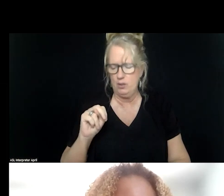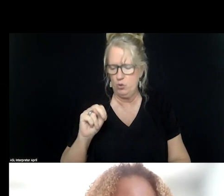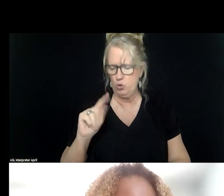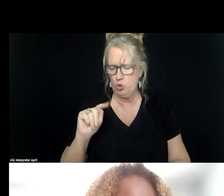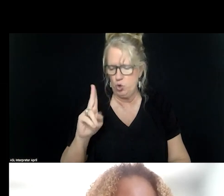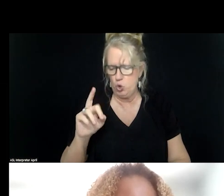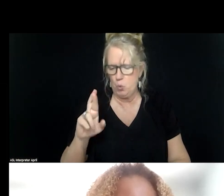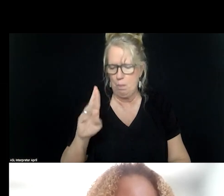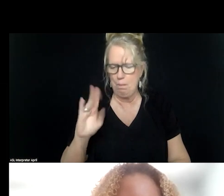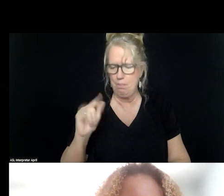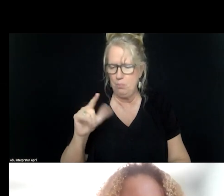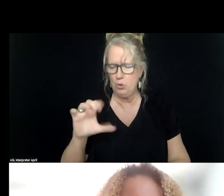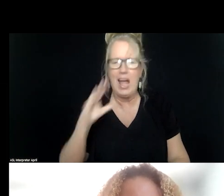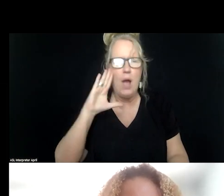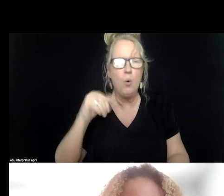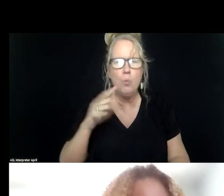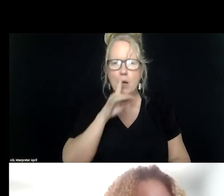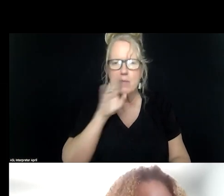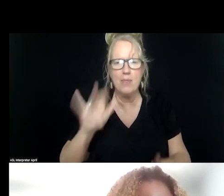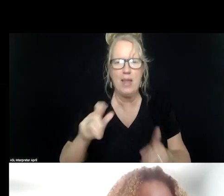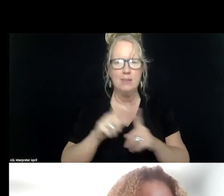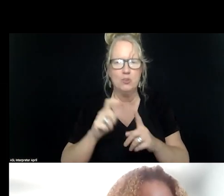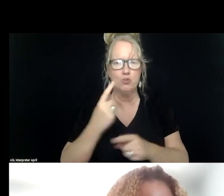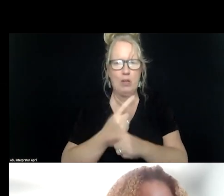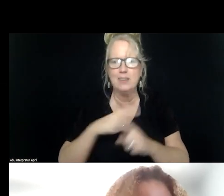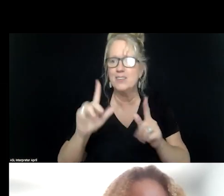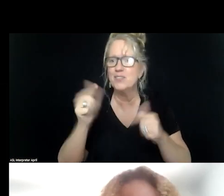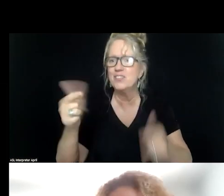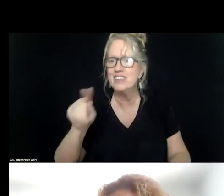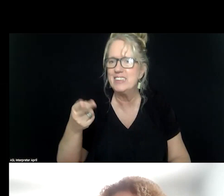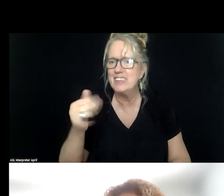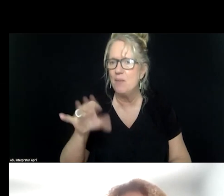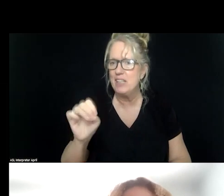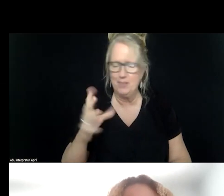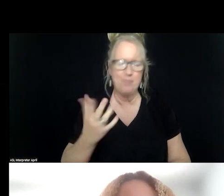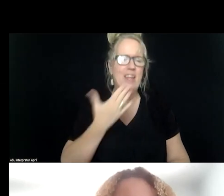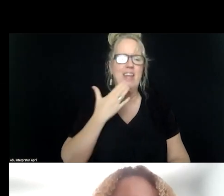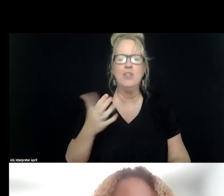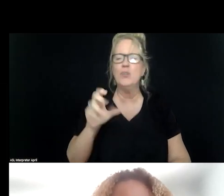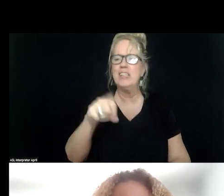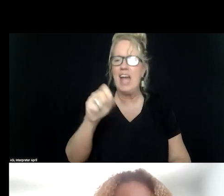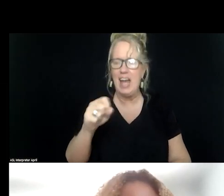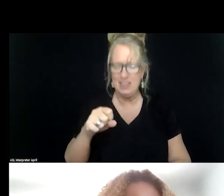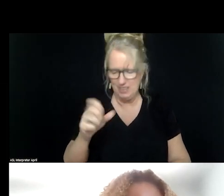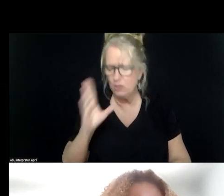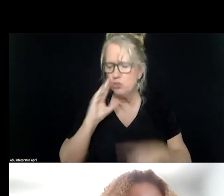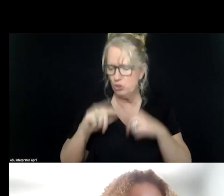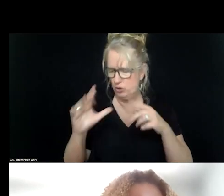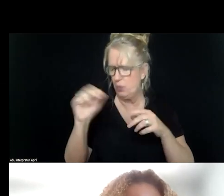THANK YOU. SHE IS THE CO-DIRECTOR FOR THE RUSH CENTER FOR